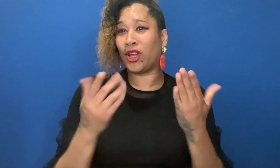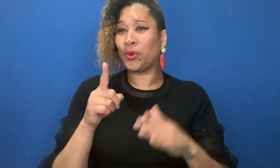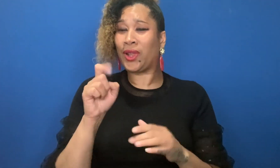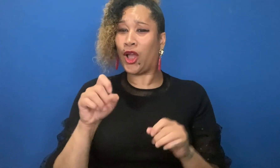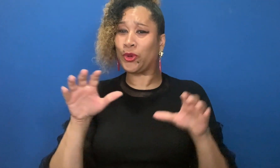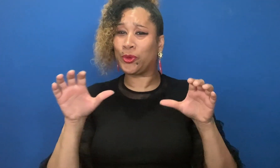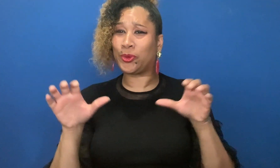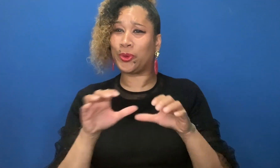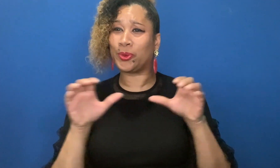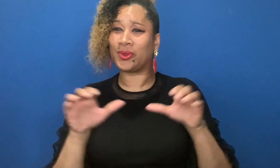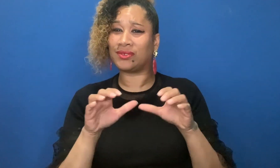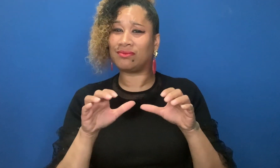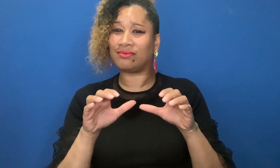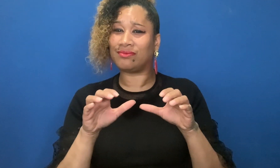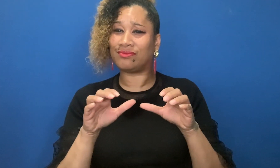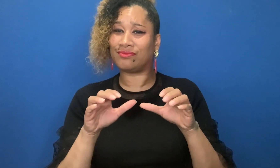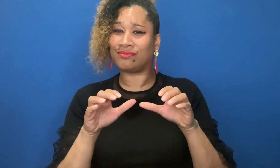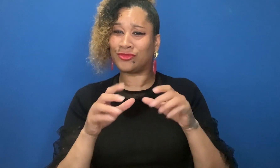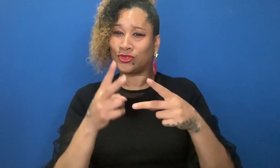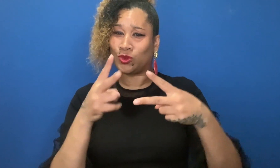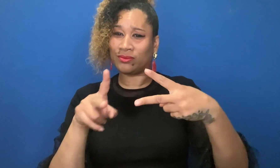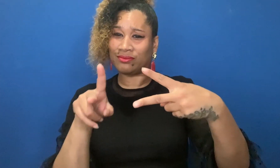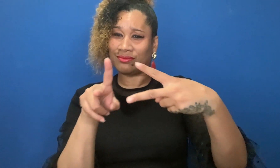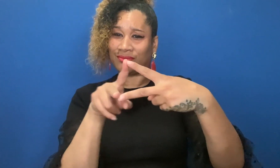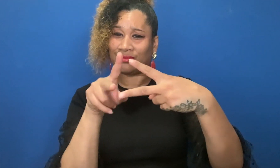Many things you can do.